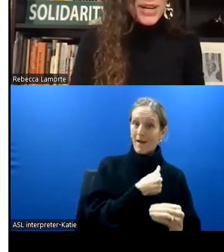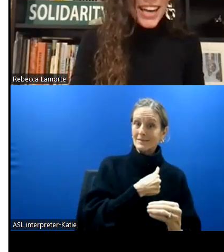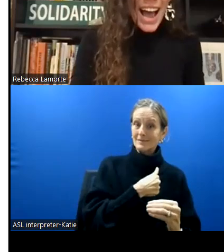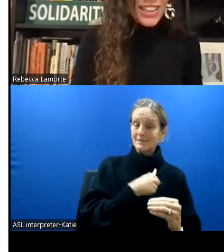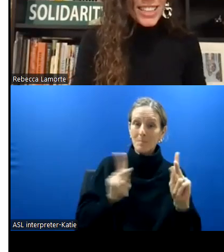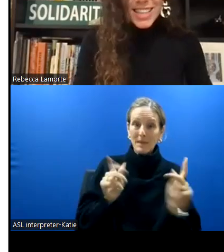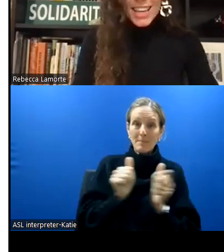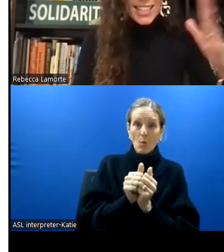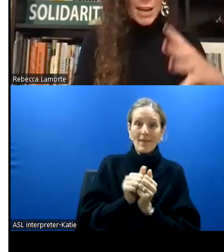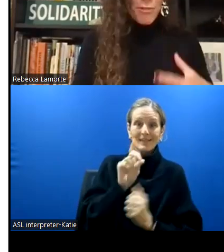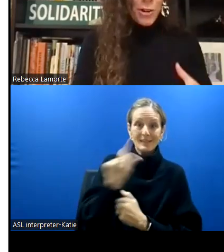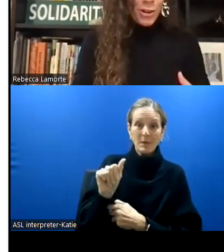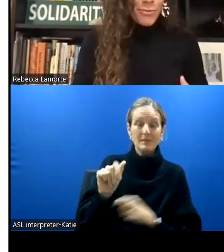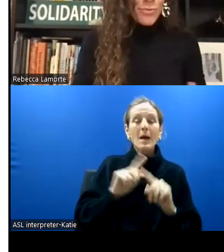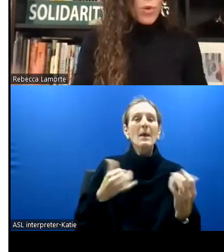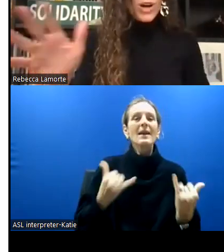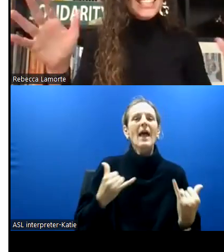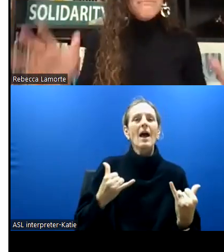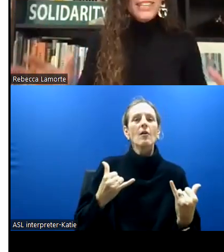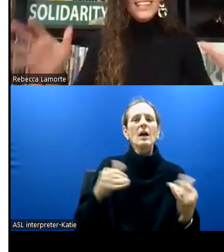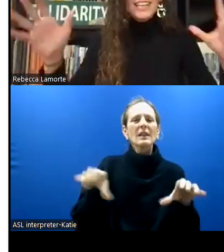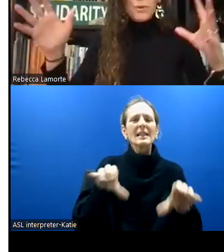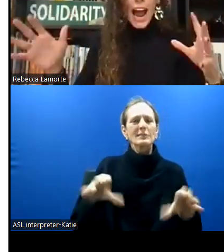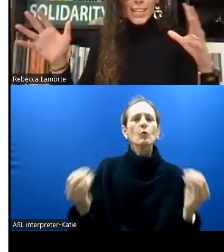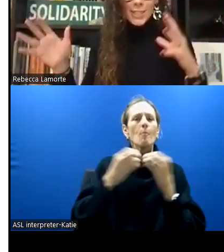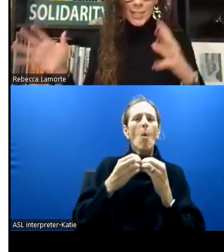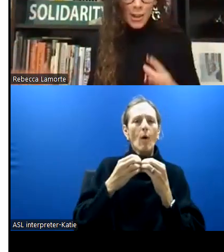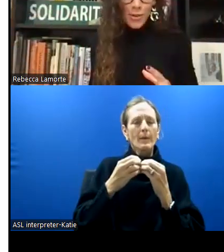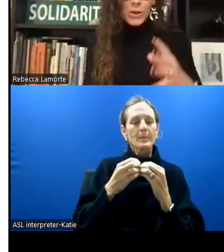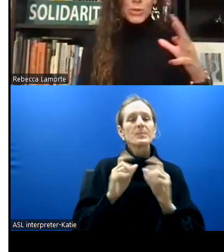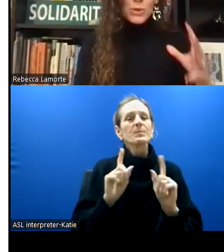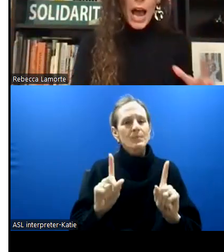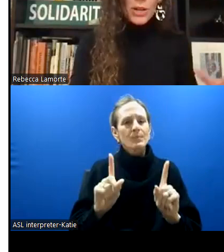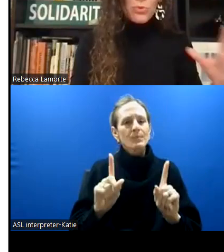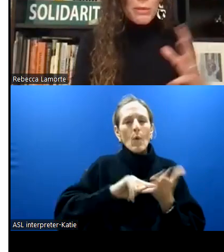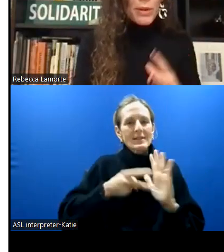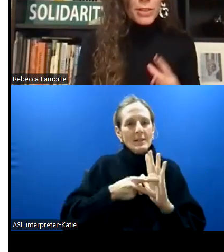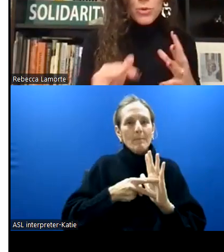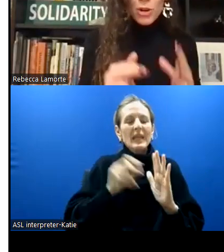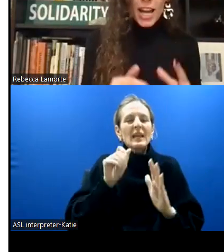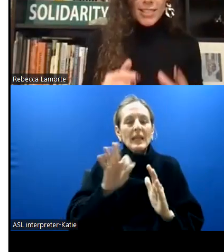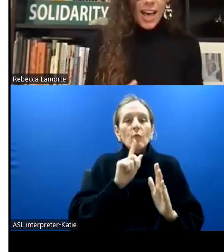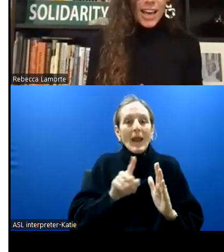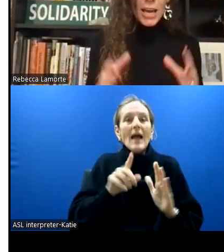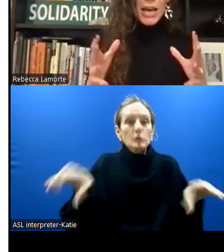But now let's take it a step further. What does it mean in practice though? So now as we pivot to our next slide,